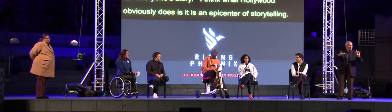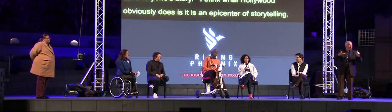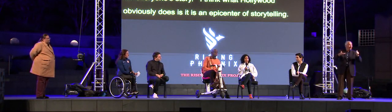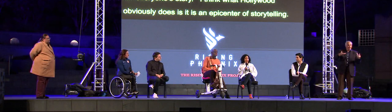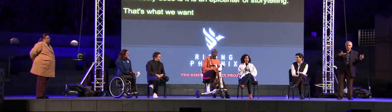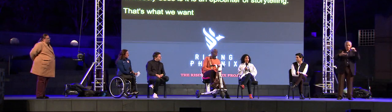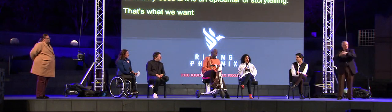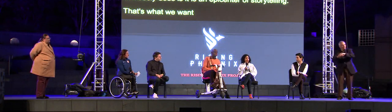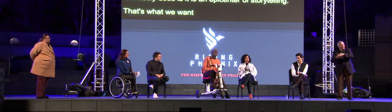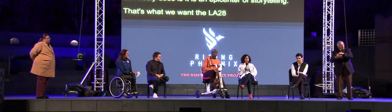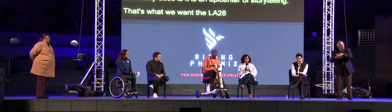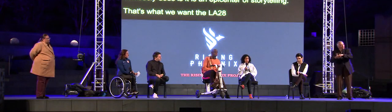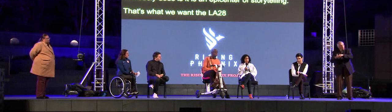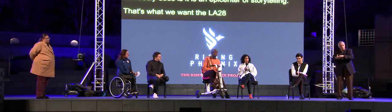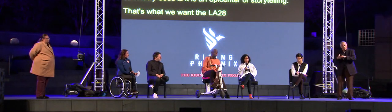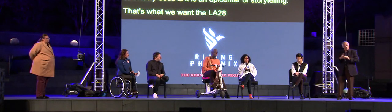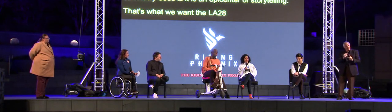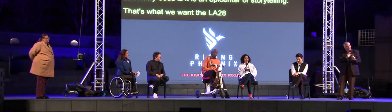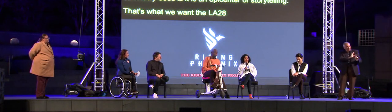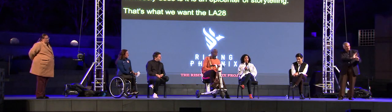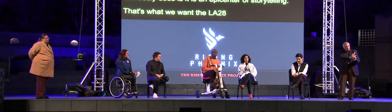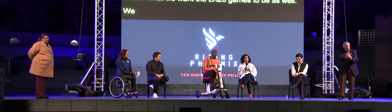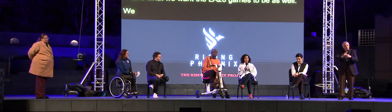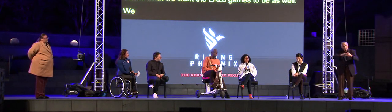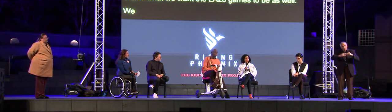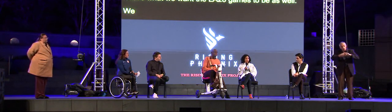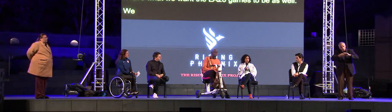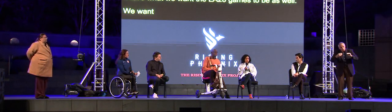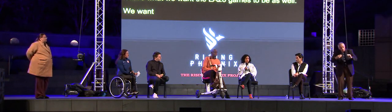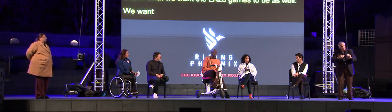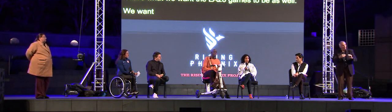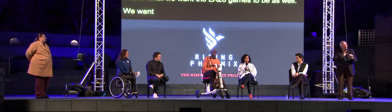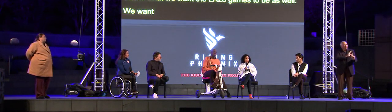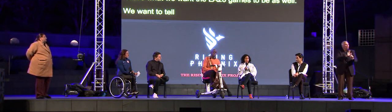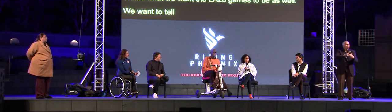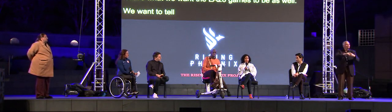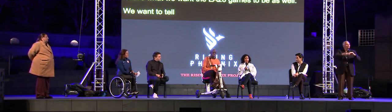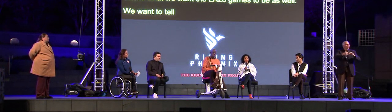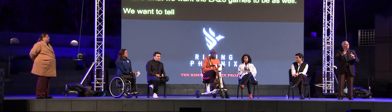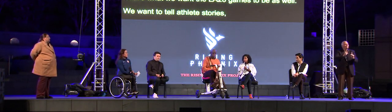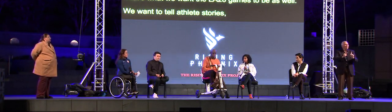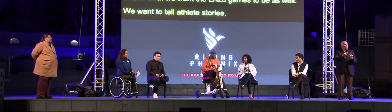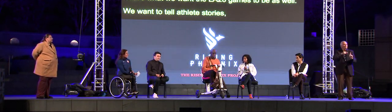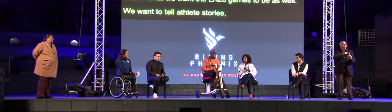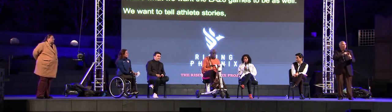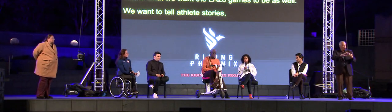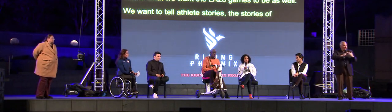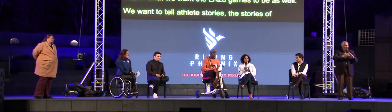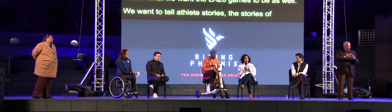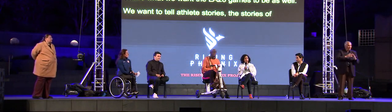We want to be telling athletes' stories, the stories of the people behind the community organizations,